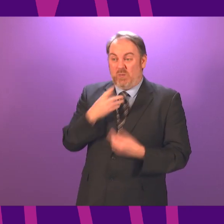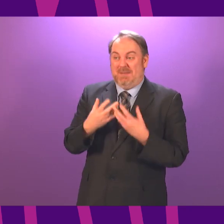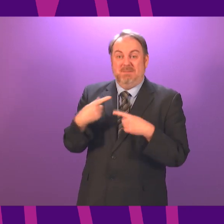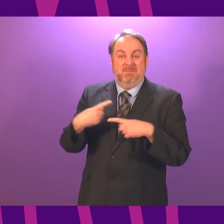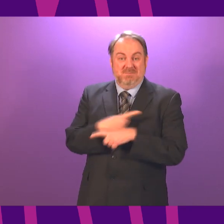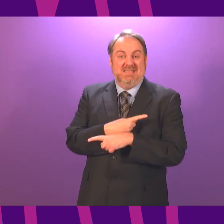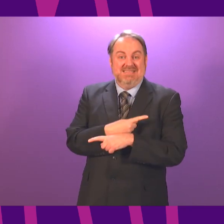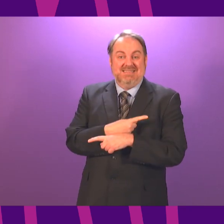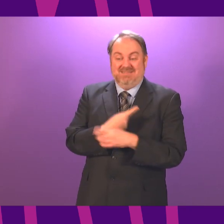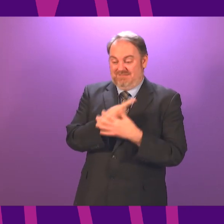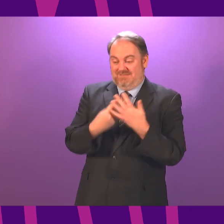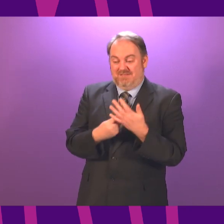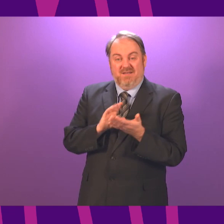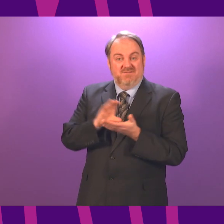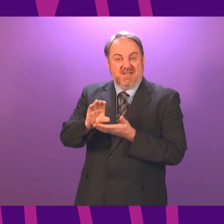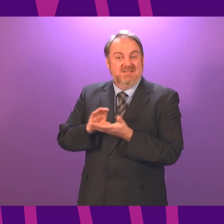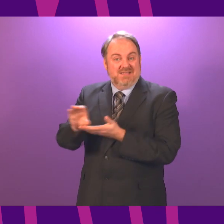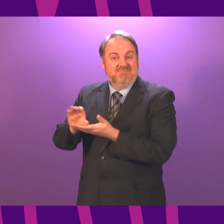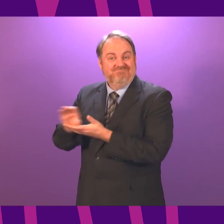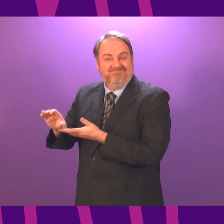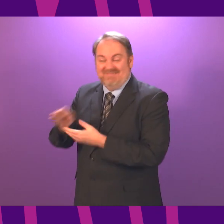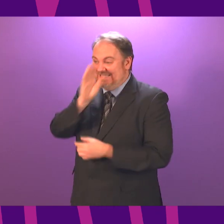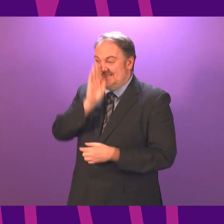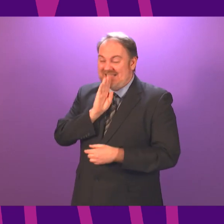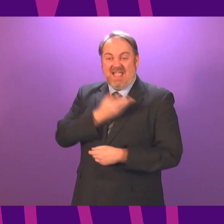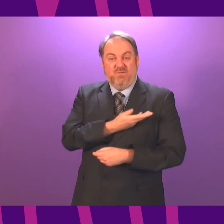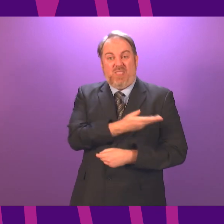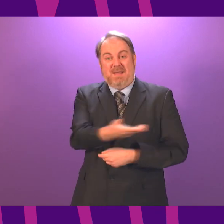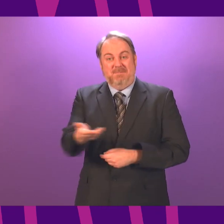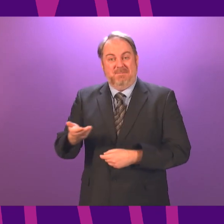and organisations will lose out. It is important that the needs and interests of those communities